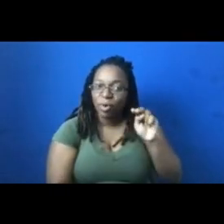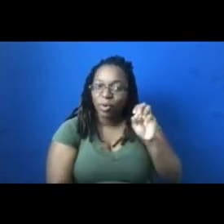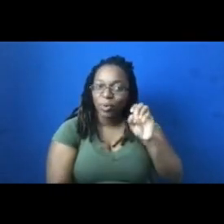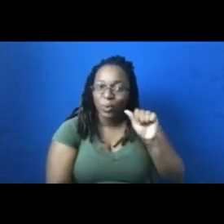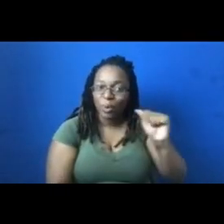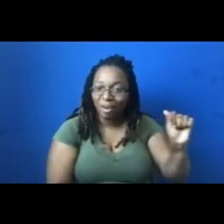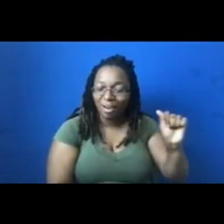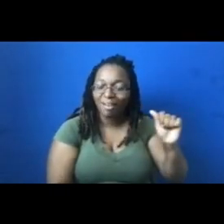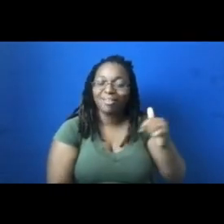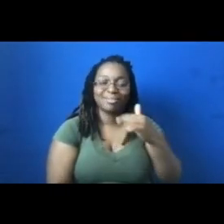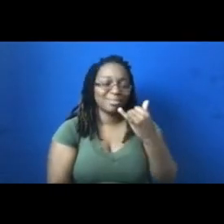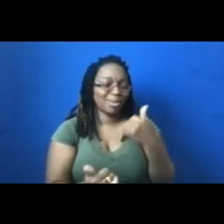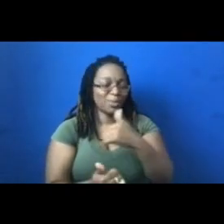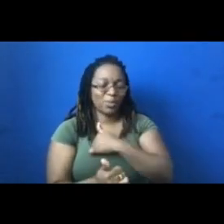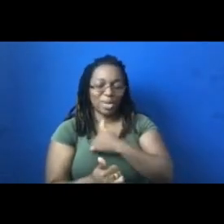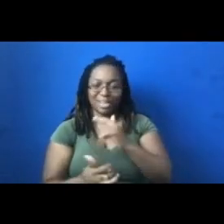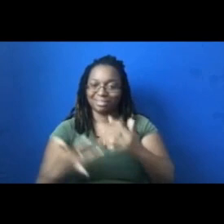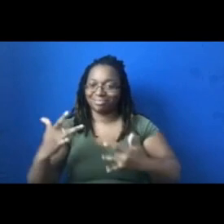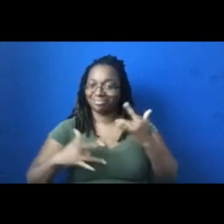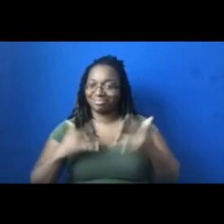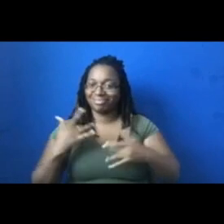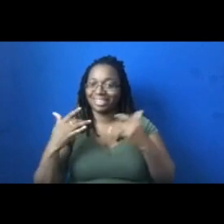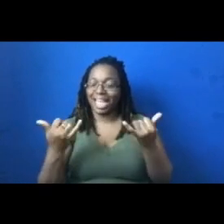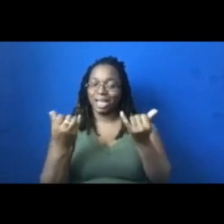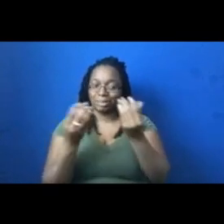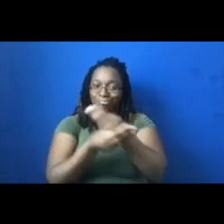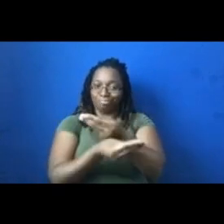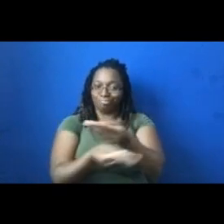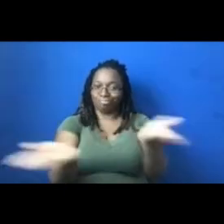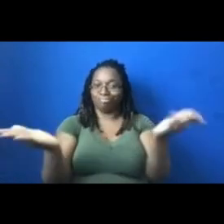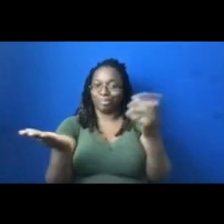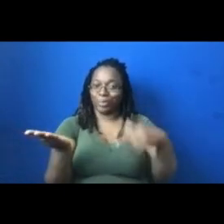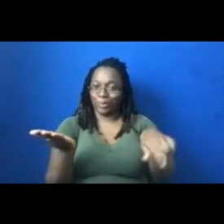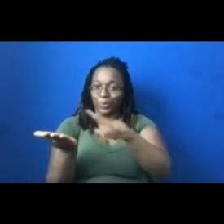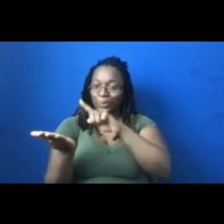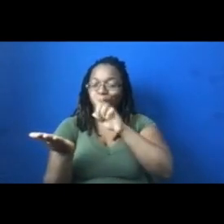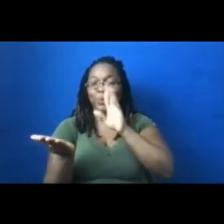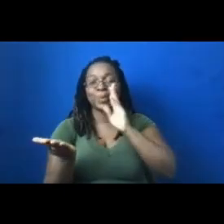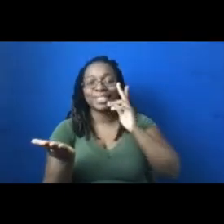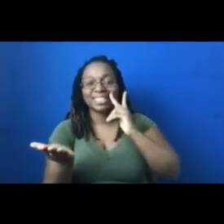to you and to see what innovation comes from public and